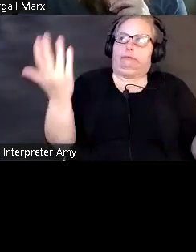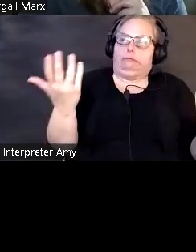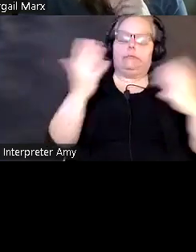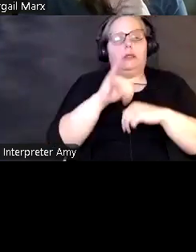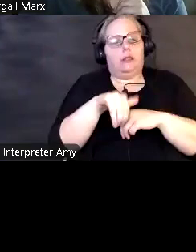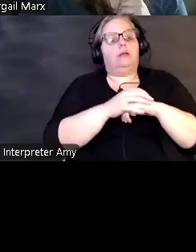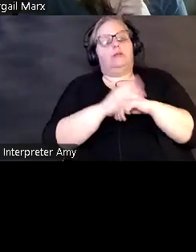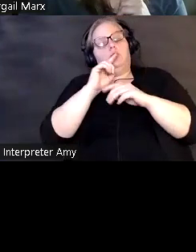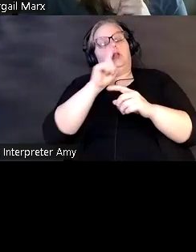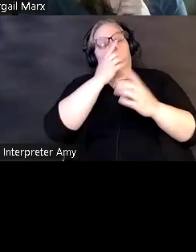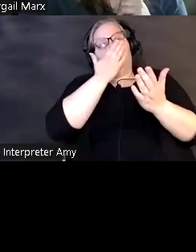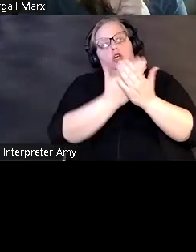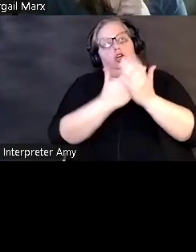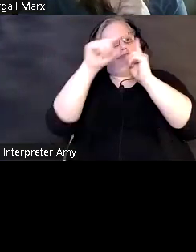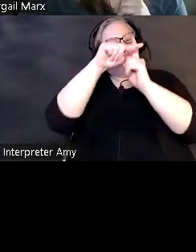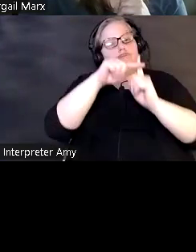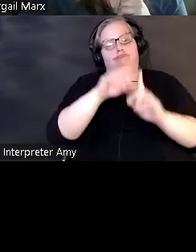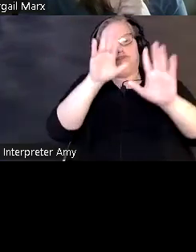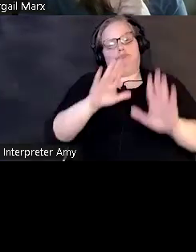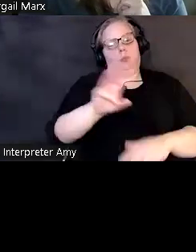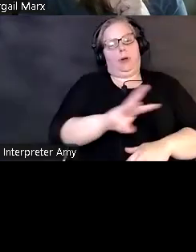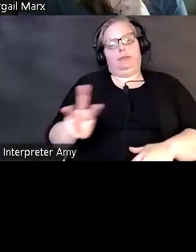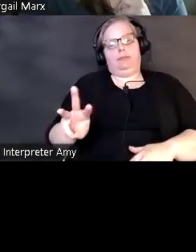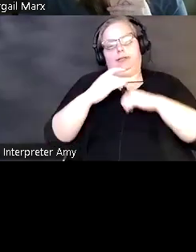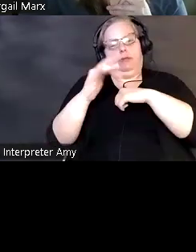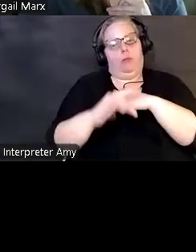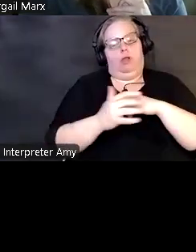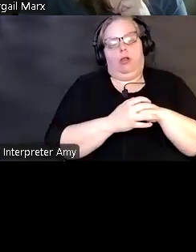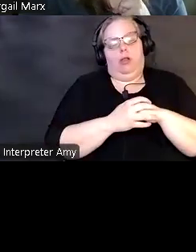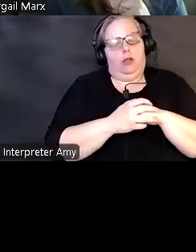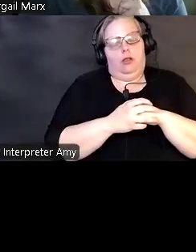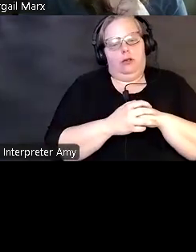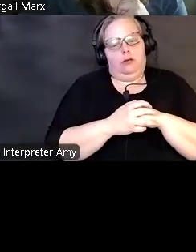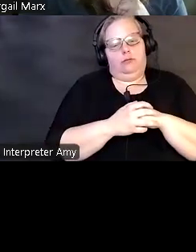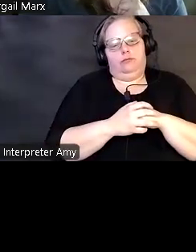really great websites that are out there that -- and just reaching out to those vendors,